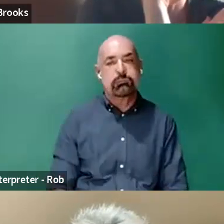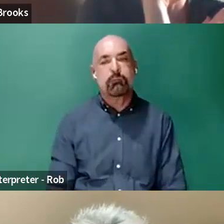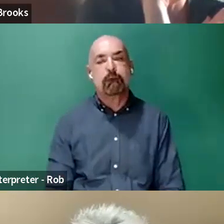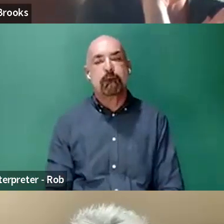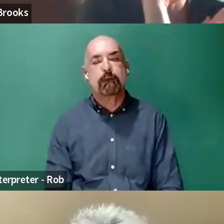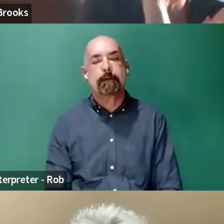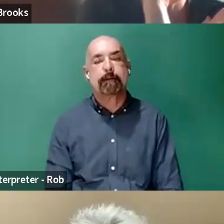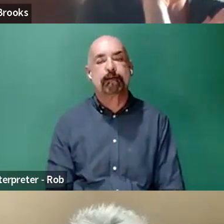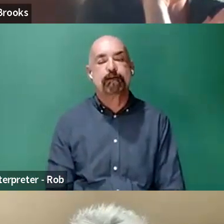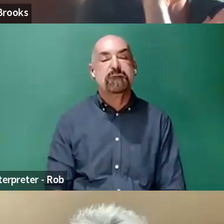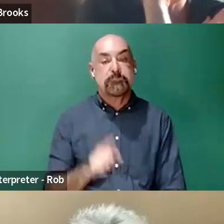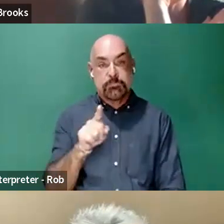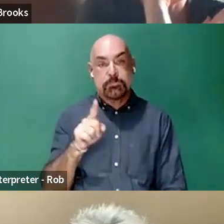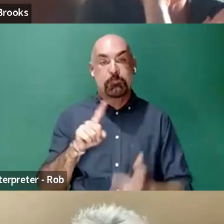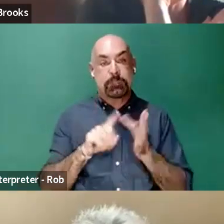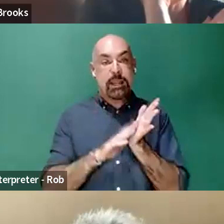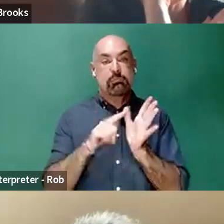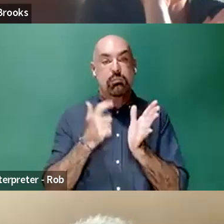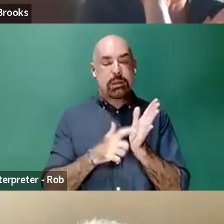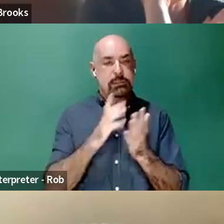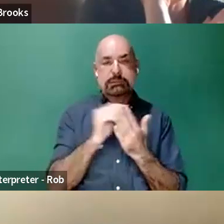There are definitely some sections that you don't expect to change.